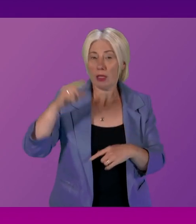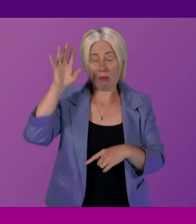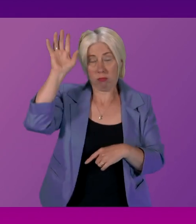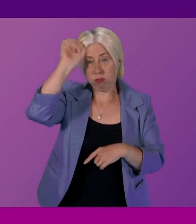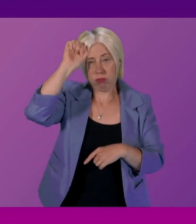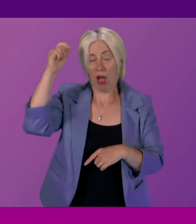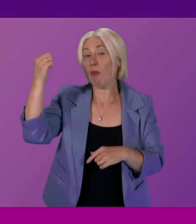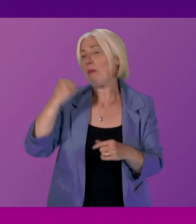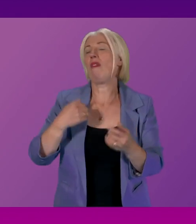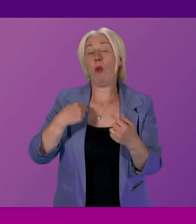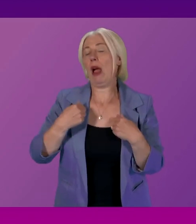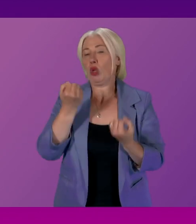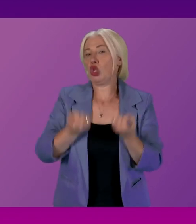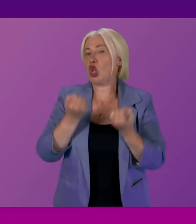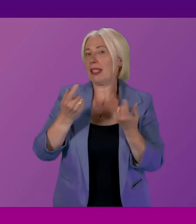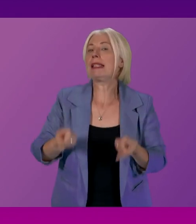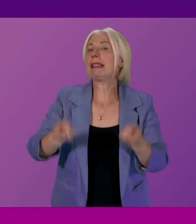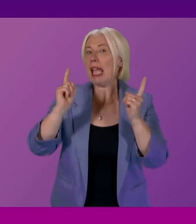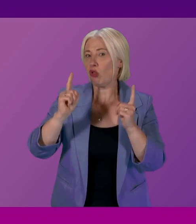secretary, and to this very day. It said: